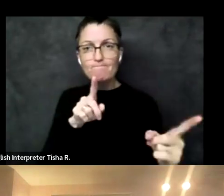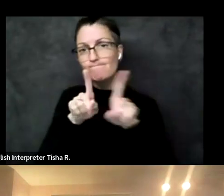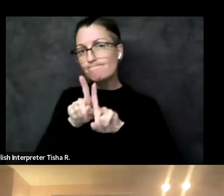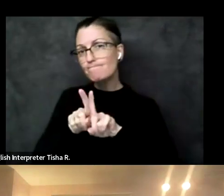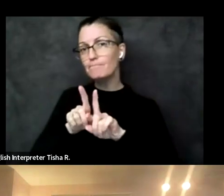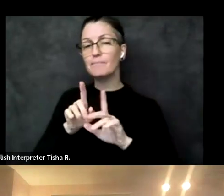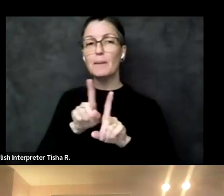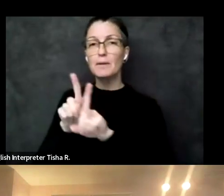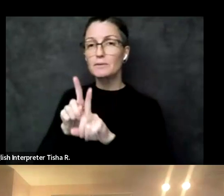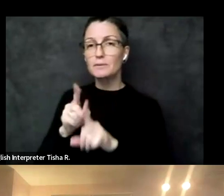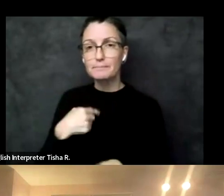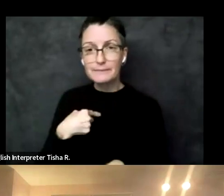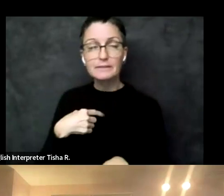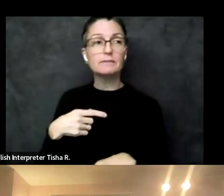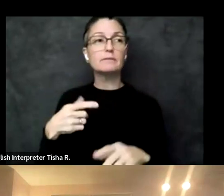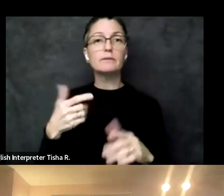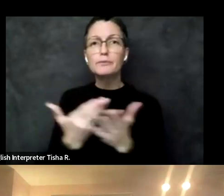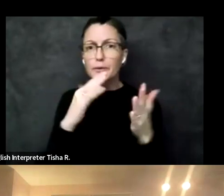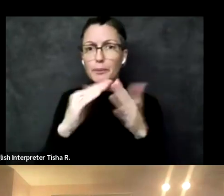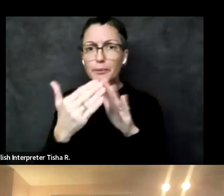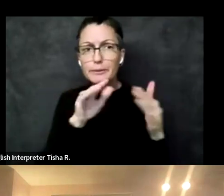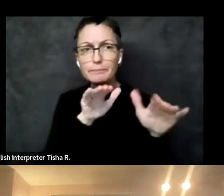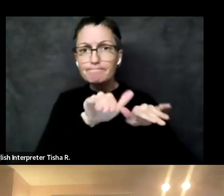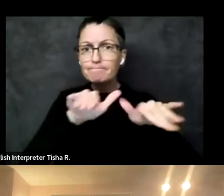being able to speak to people who've been here before.